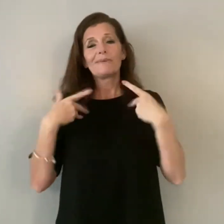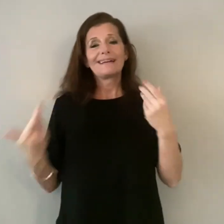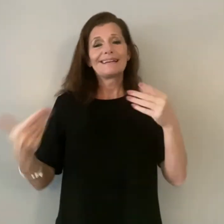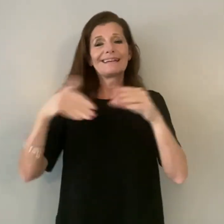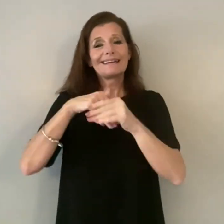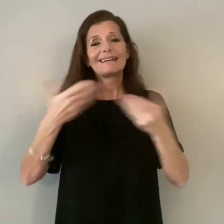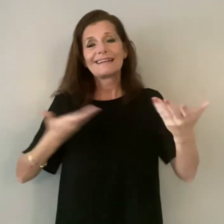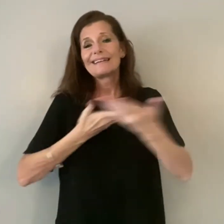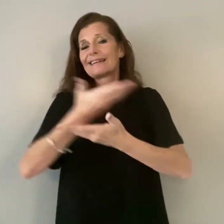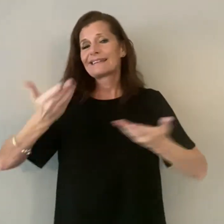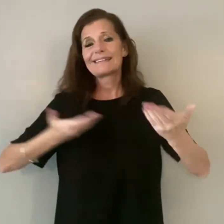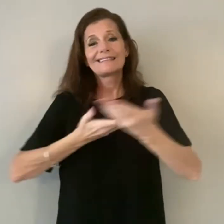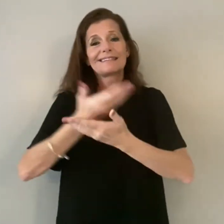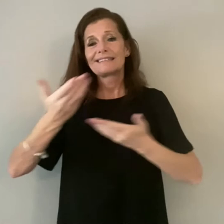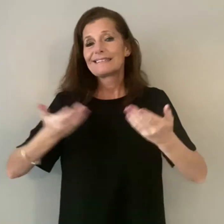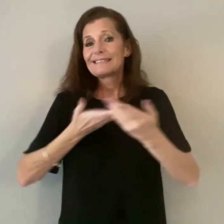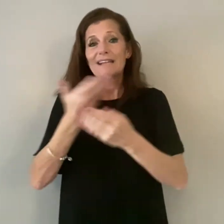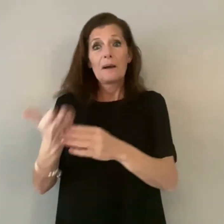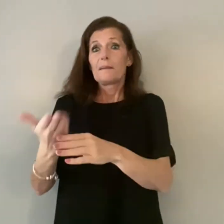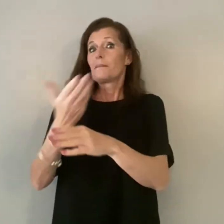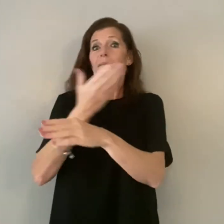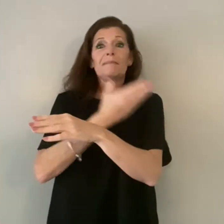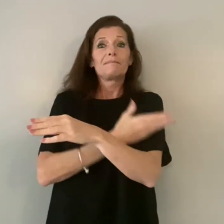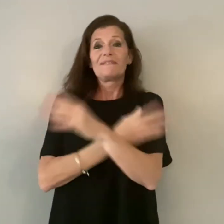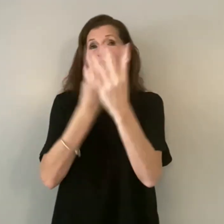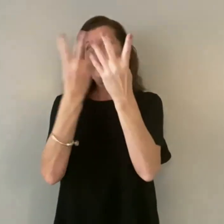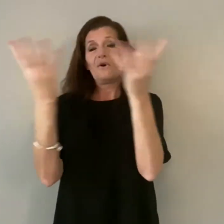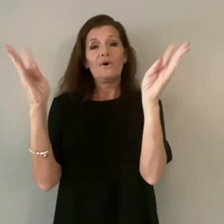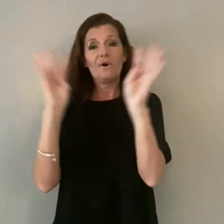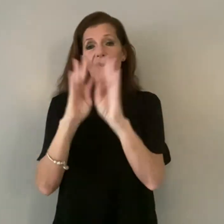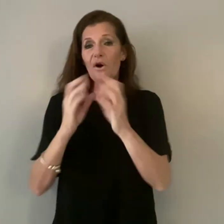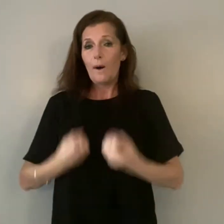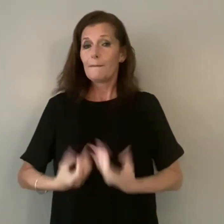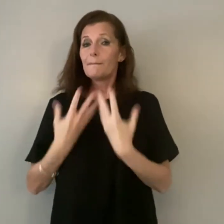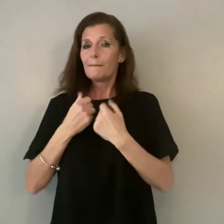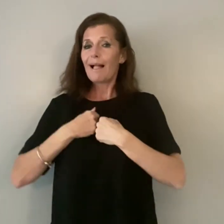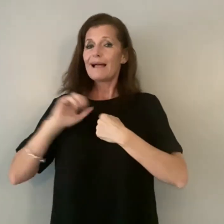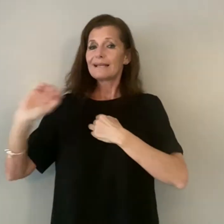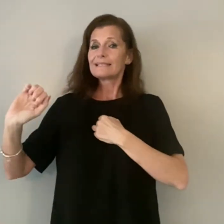that I've been involved in, even before the discussion around boards, Blaze does this